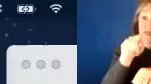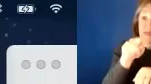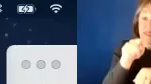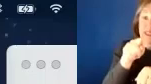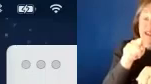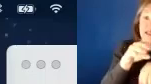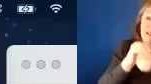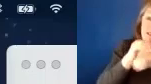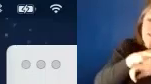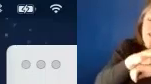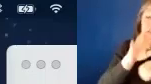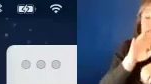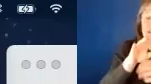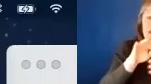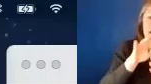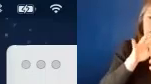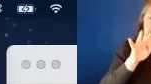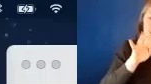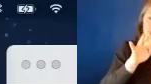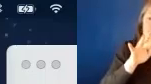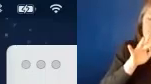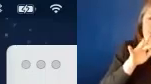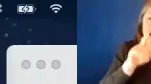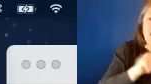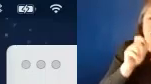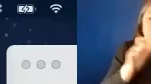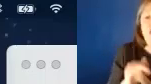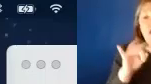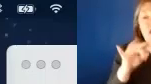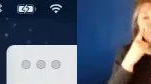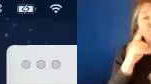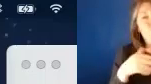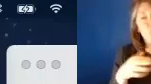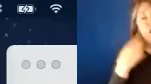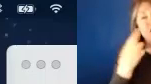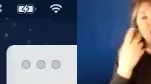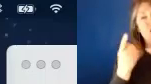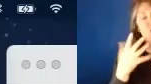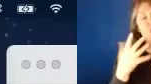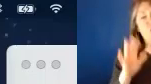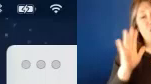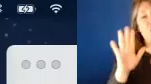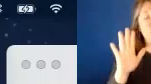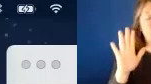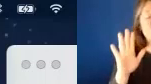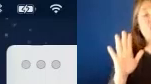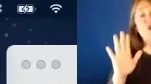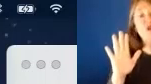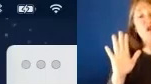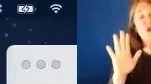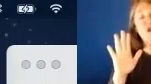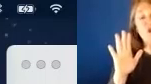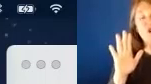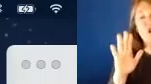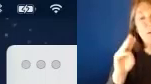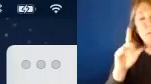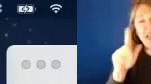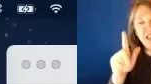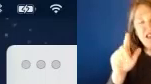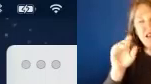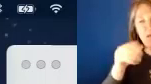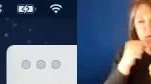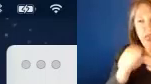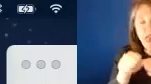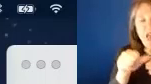author button. If her any reason you don't want your contact gmail to go to the e-mail